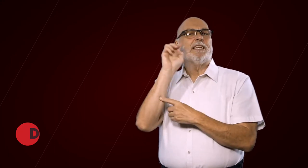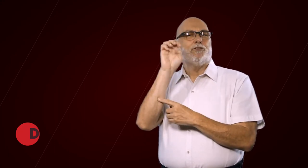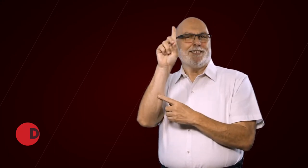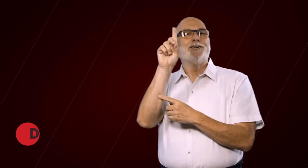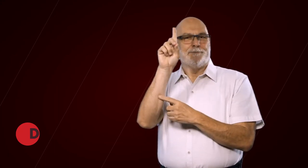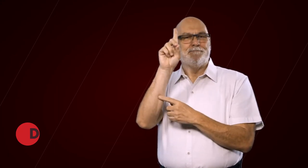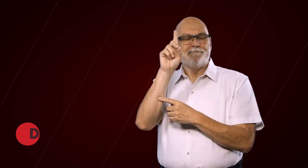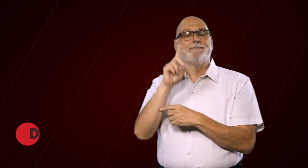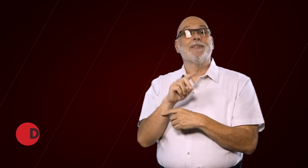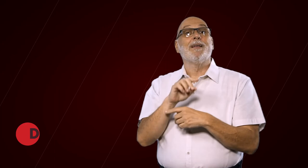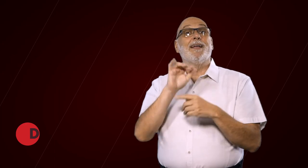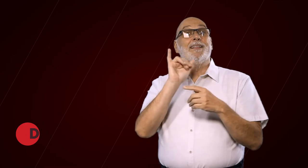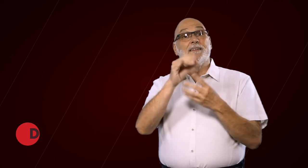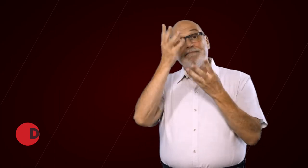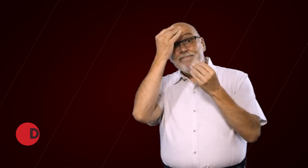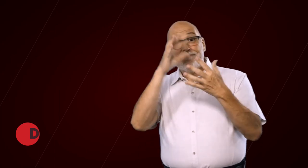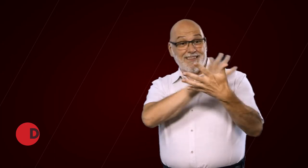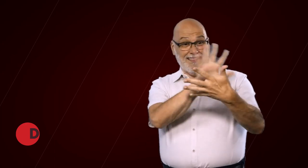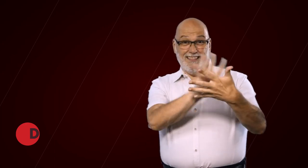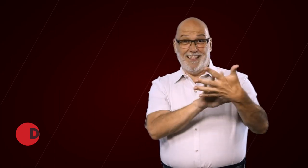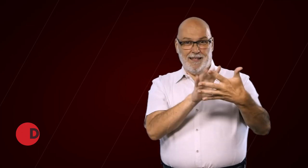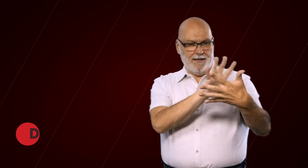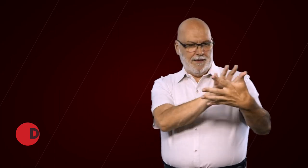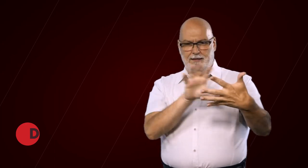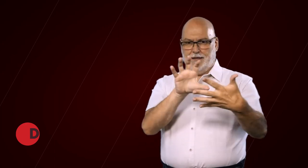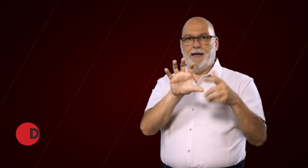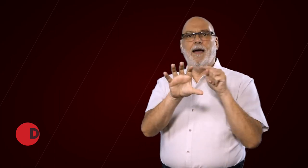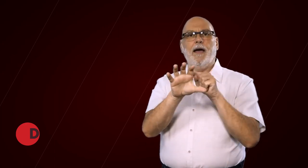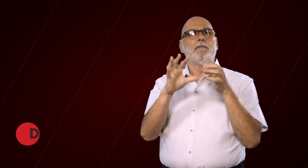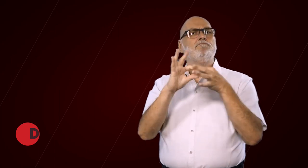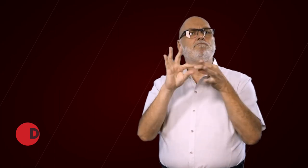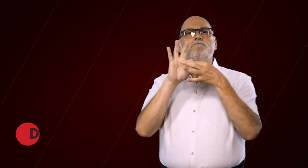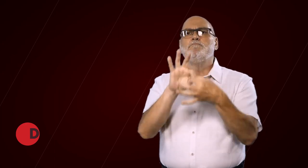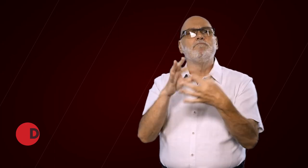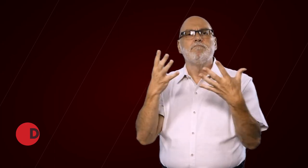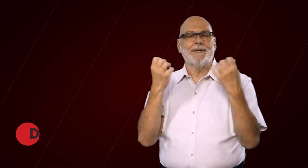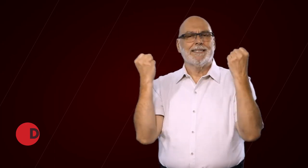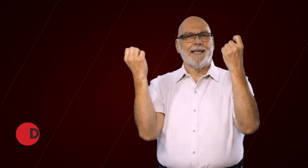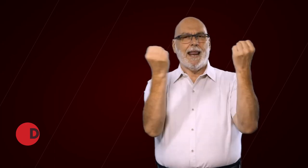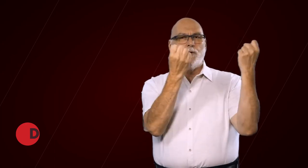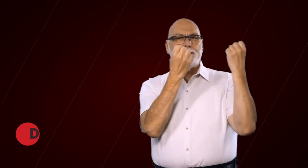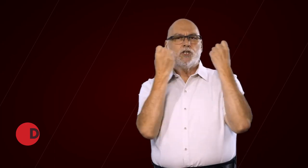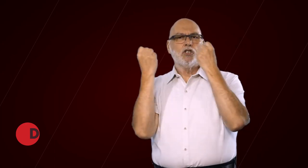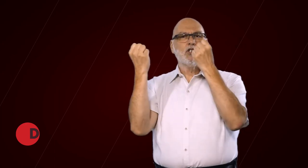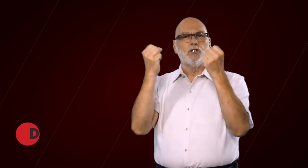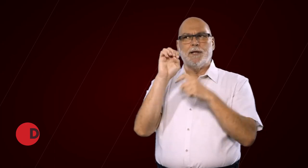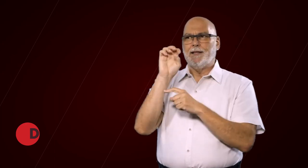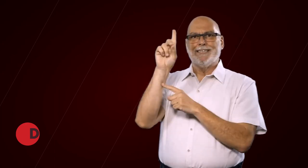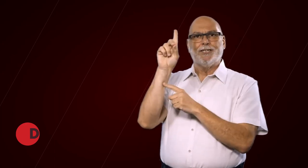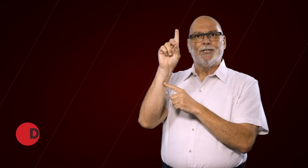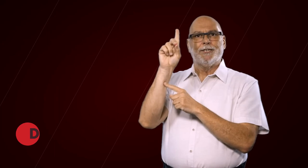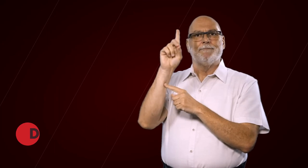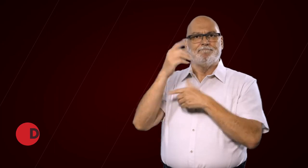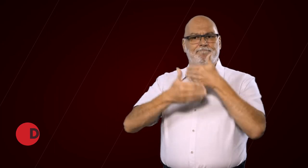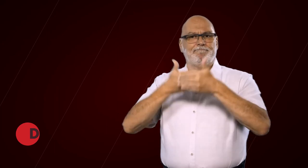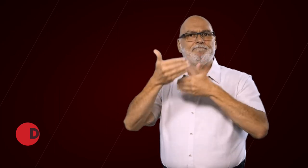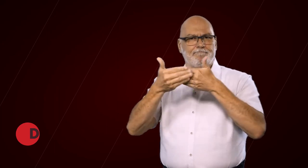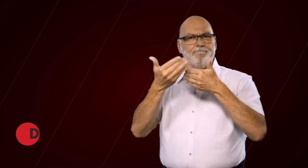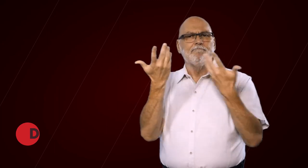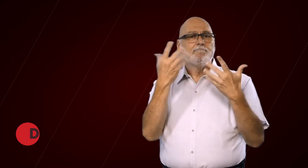this book provides snapshots on sign language education